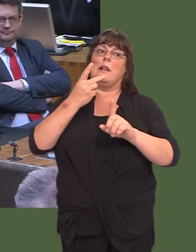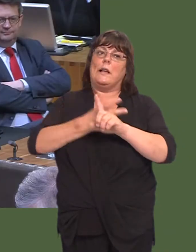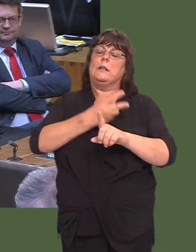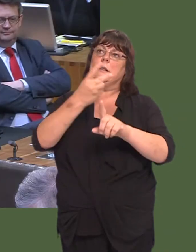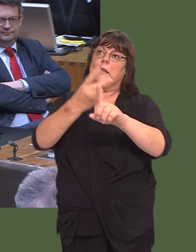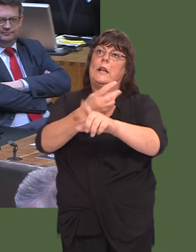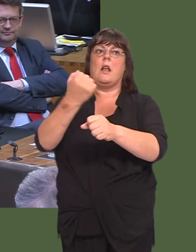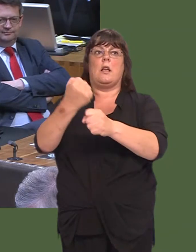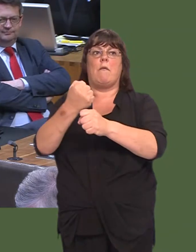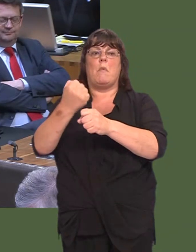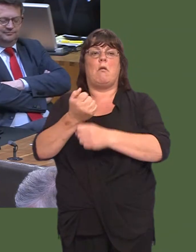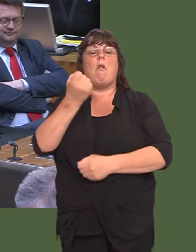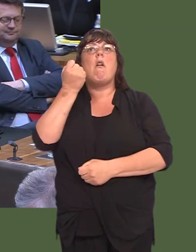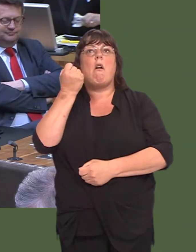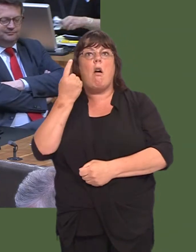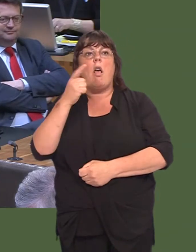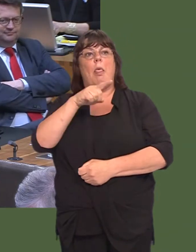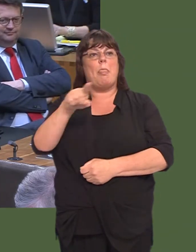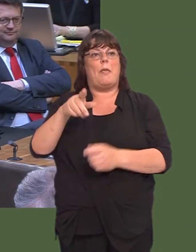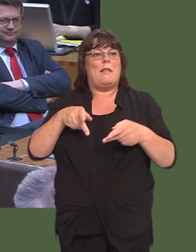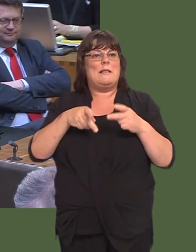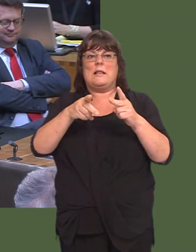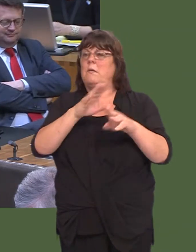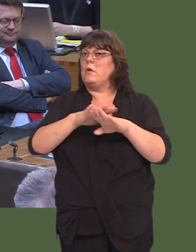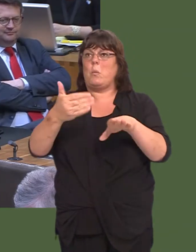Time and time again, Governments have recognised that the current system does not work.